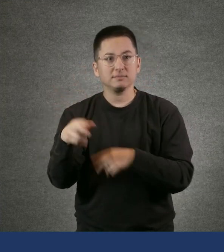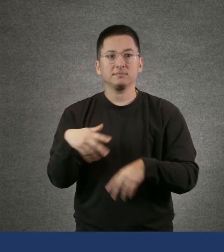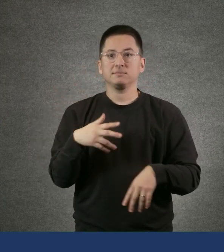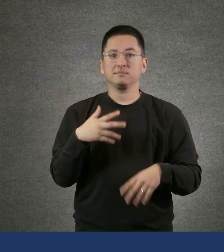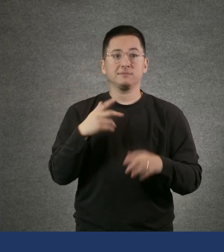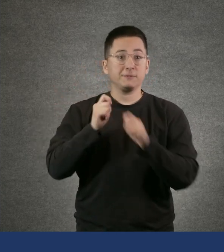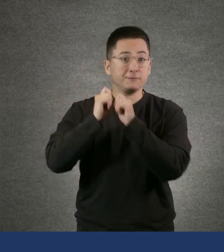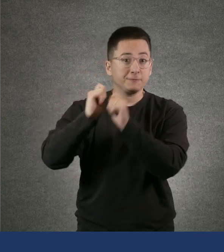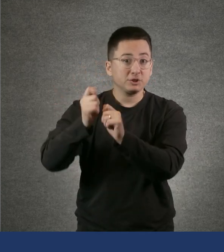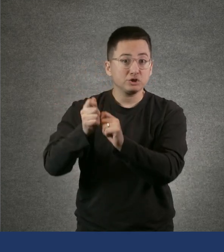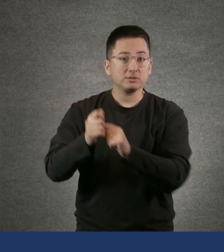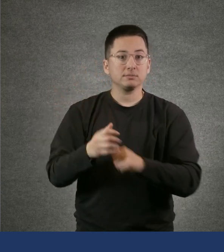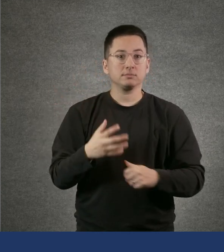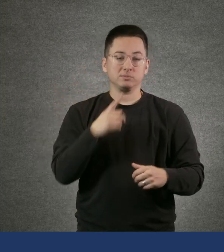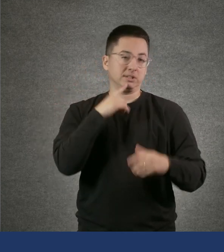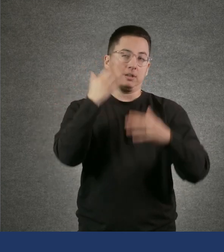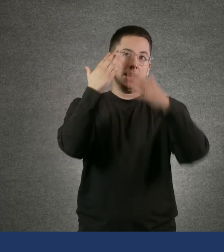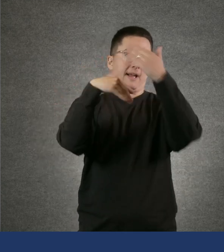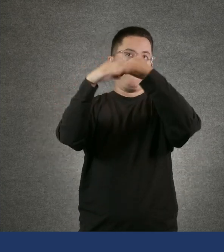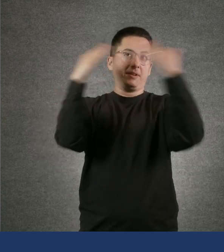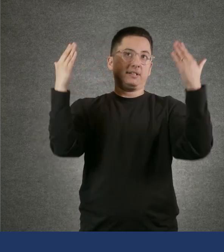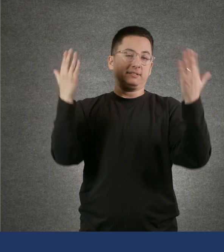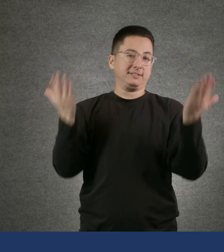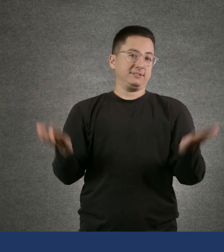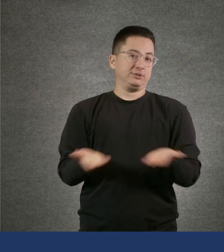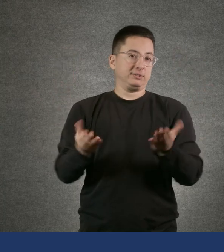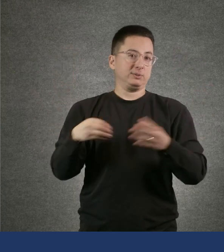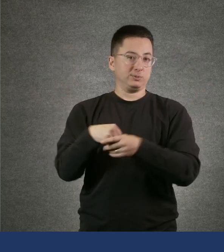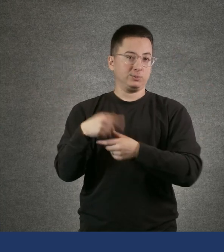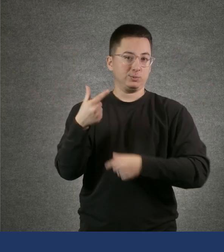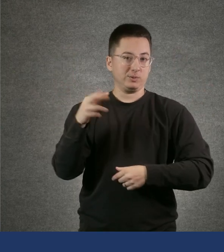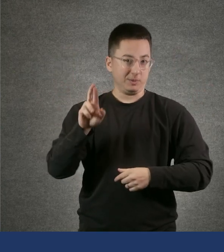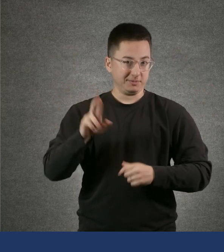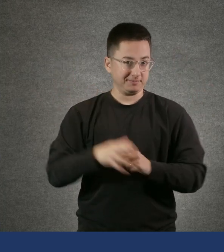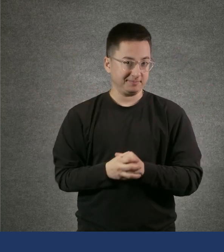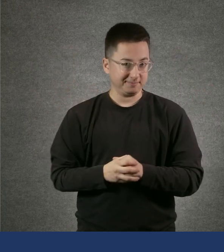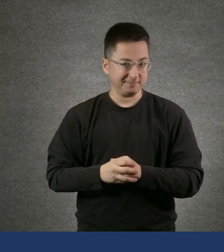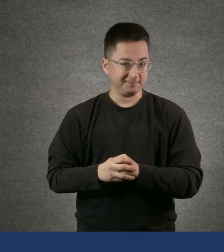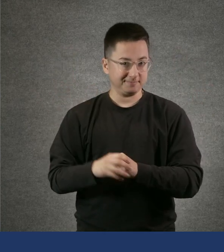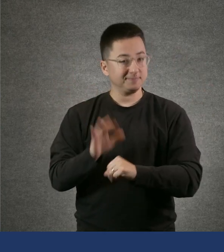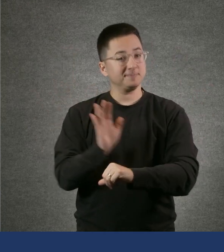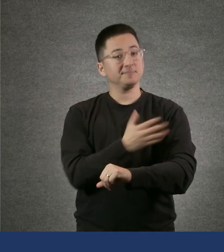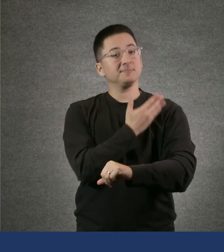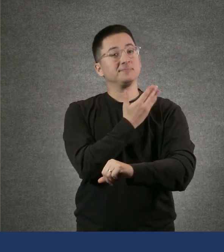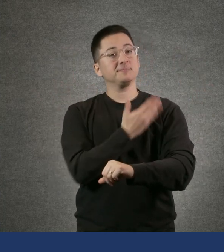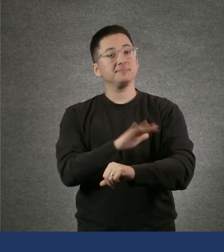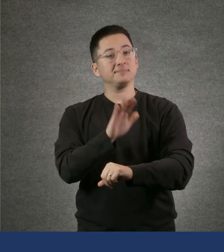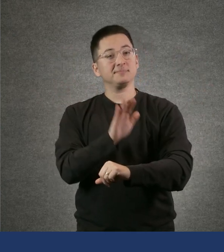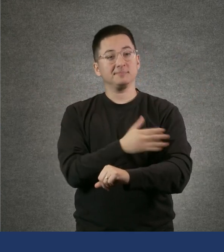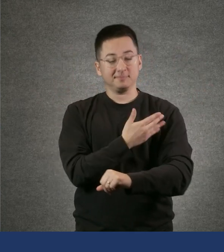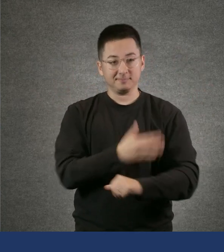the environment, hunting, fishing. It's just a little bit of heaven right here in Grand Rapids.